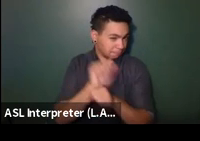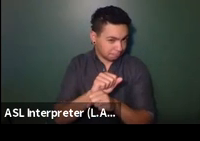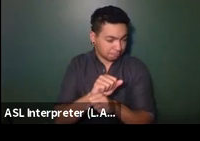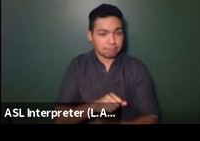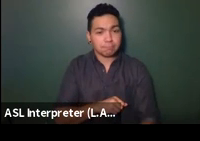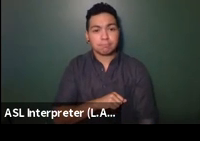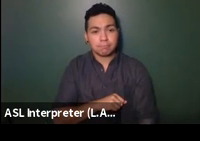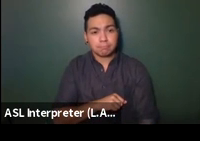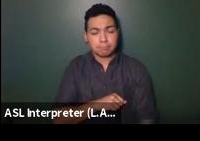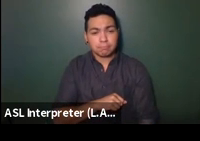ESD 189 - Amy Colburn: And I can pull